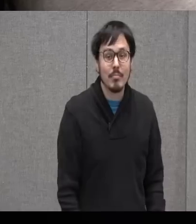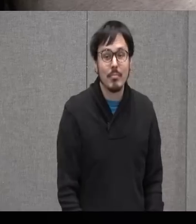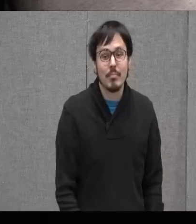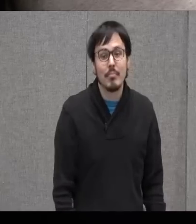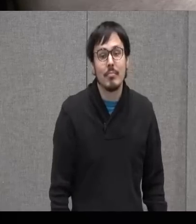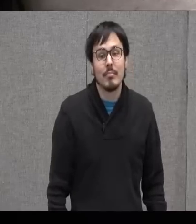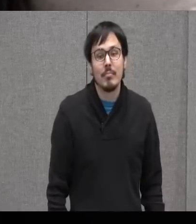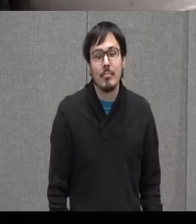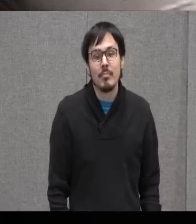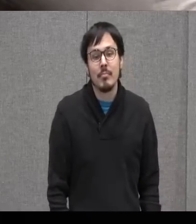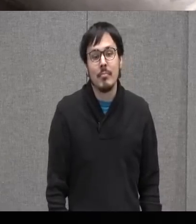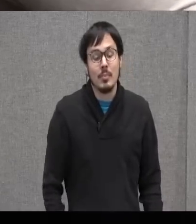Too much.